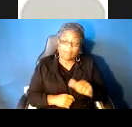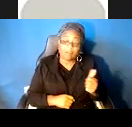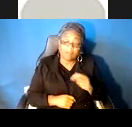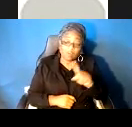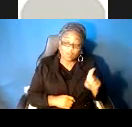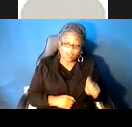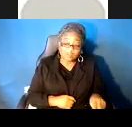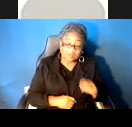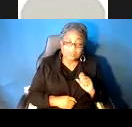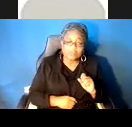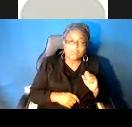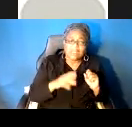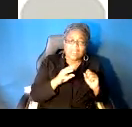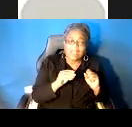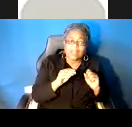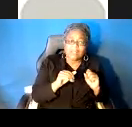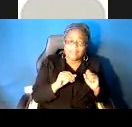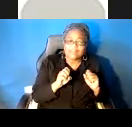Do MSAB grants make you ineligible?